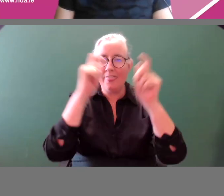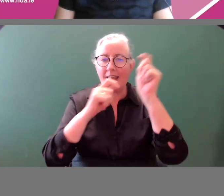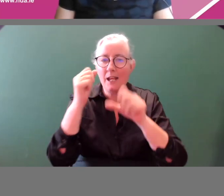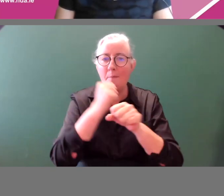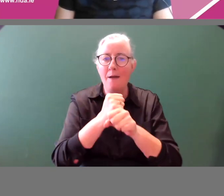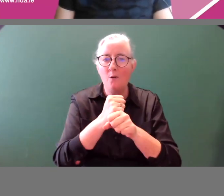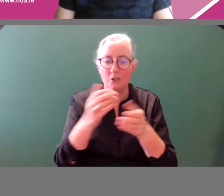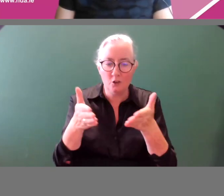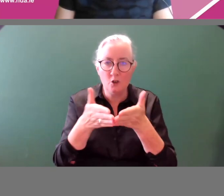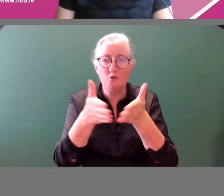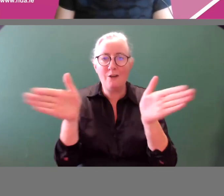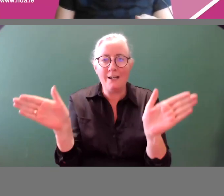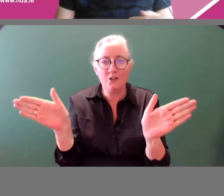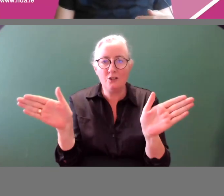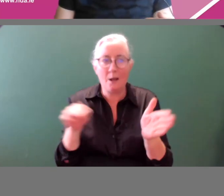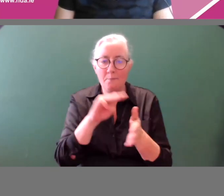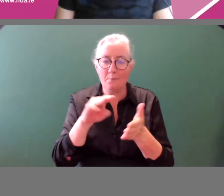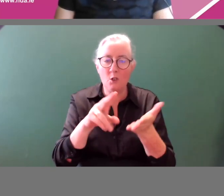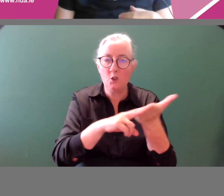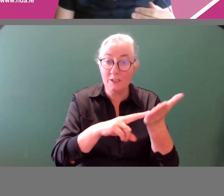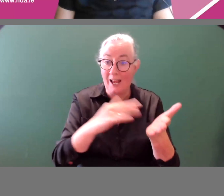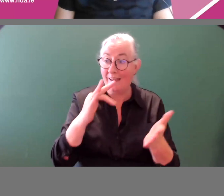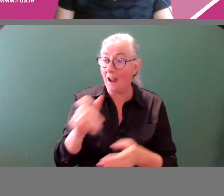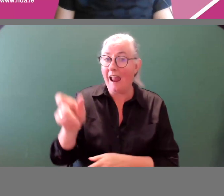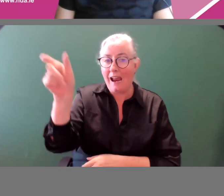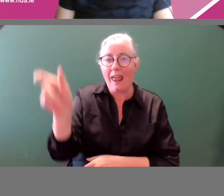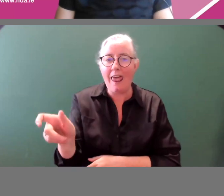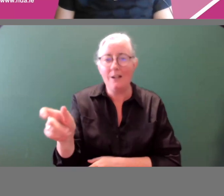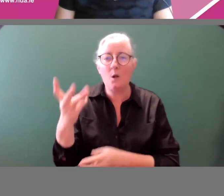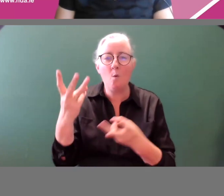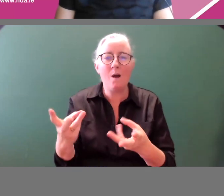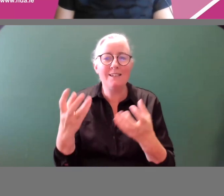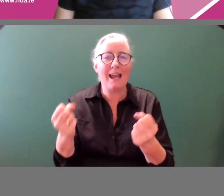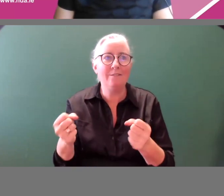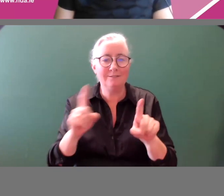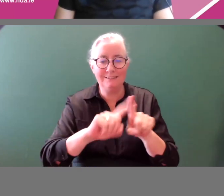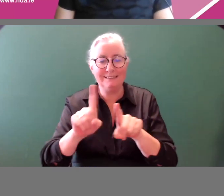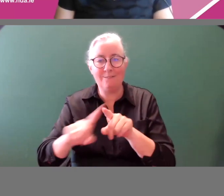range of users, so if your client wants to have a wide range of customers in their business or